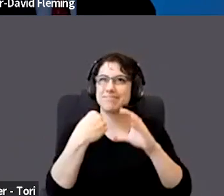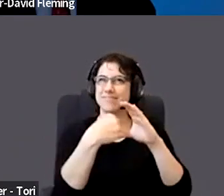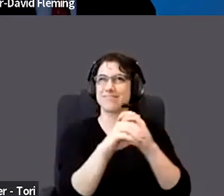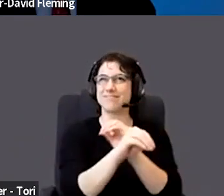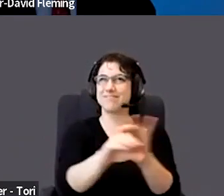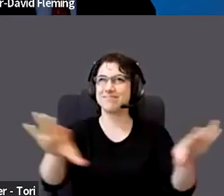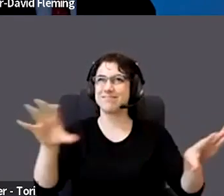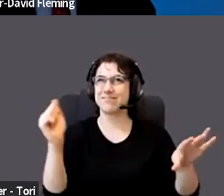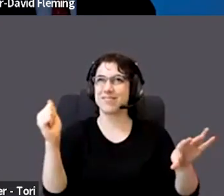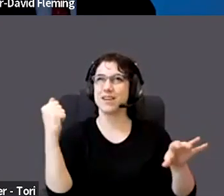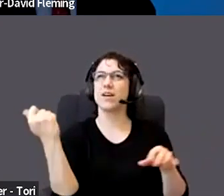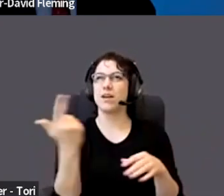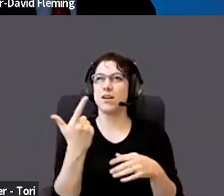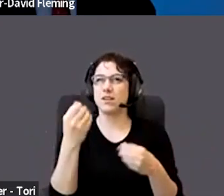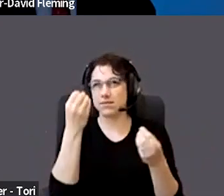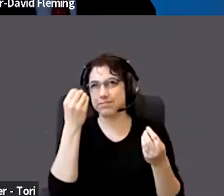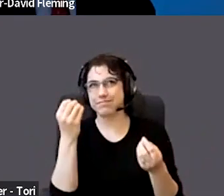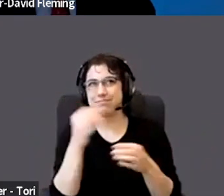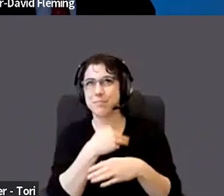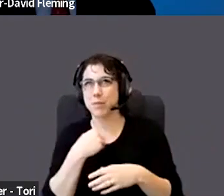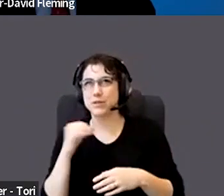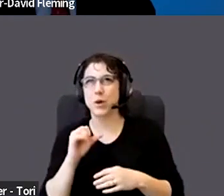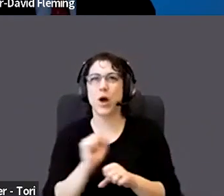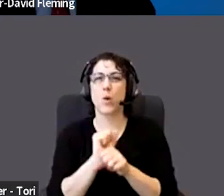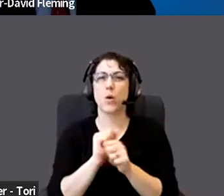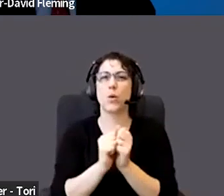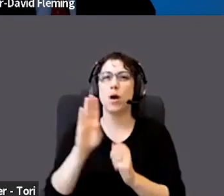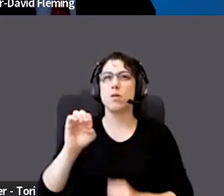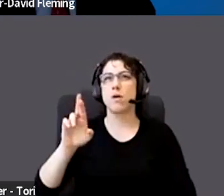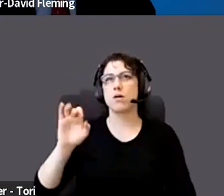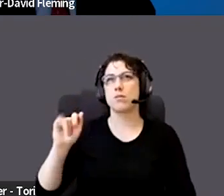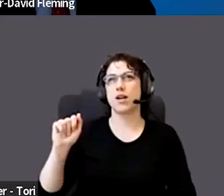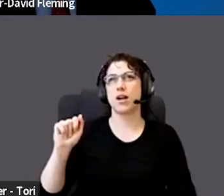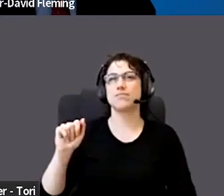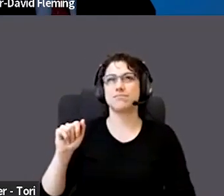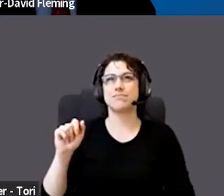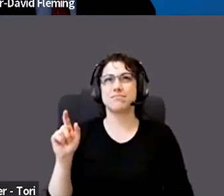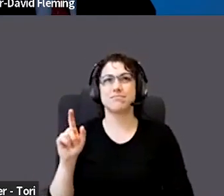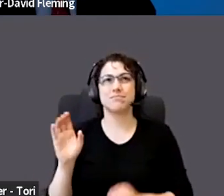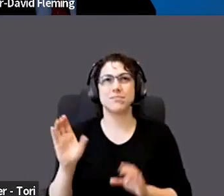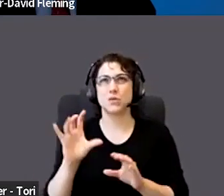And I'll work with Barbara to do that. Great. Thanks, John. I was just wondering about maybe what is the process for reaching